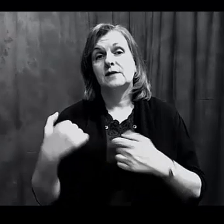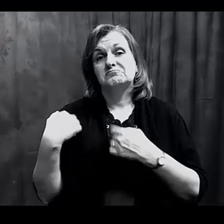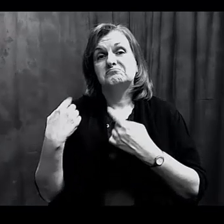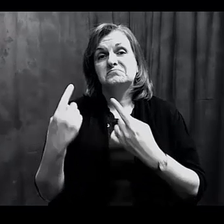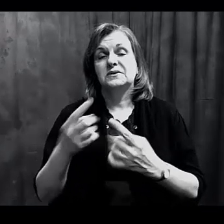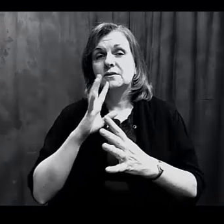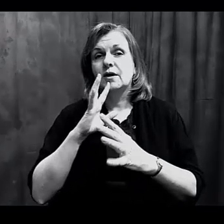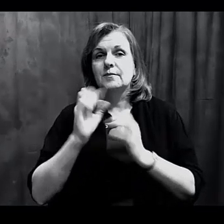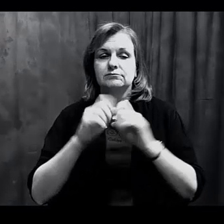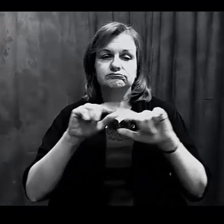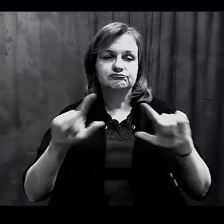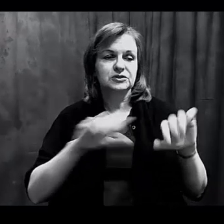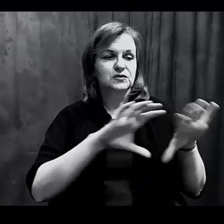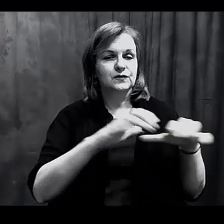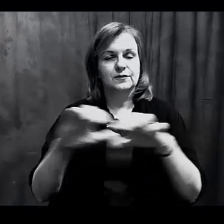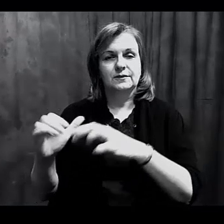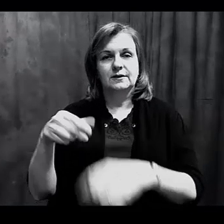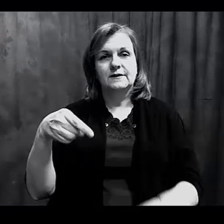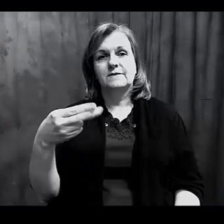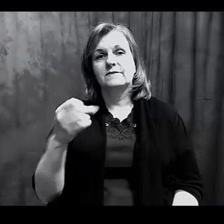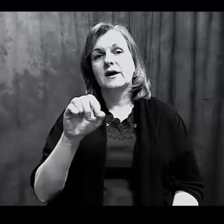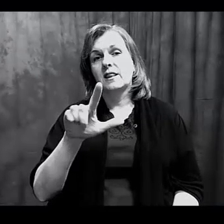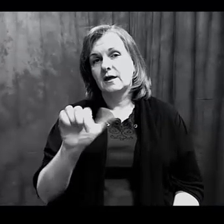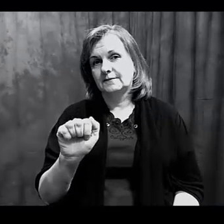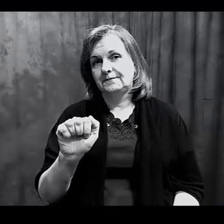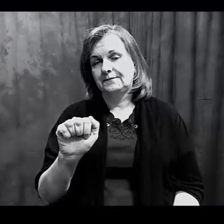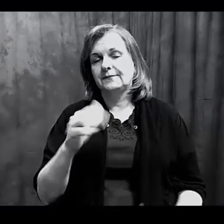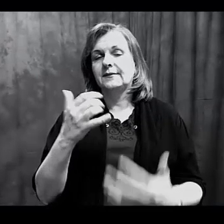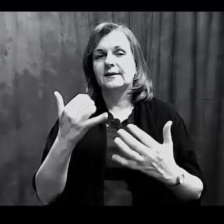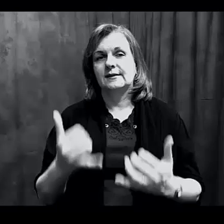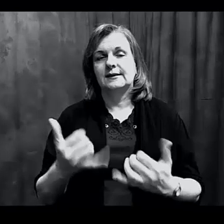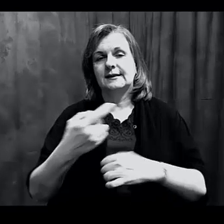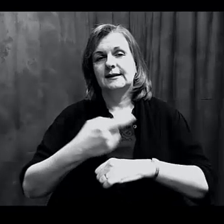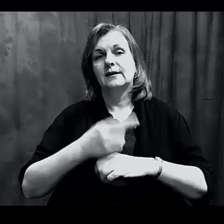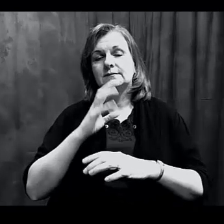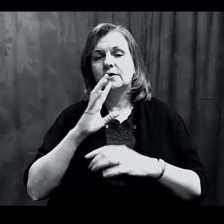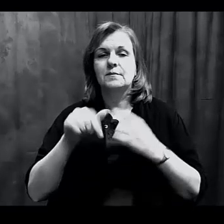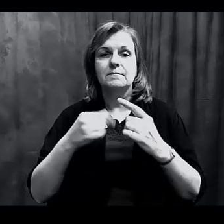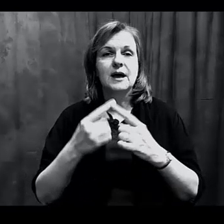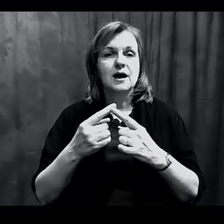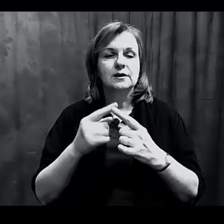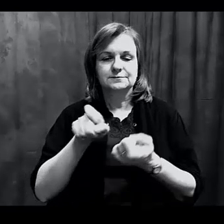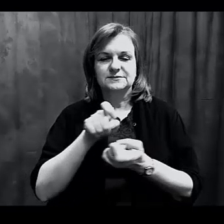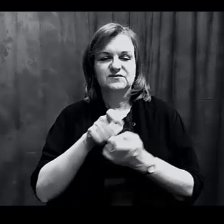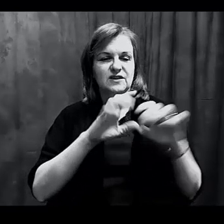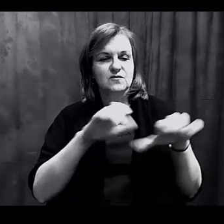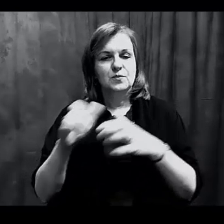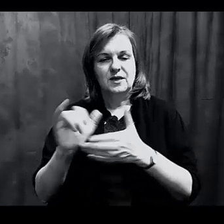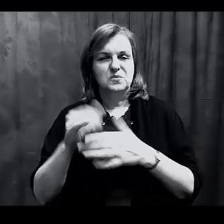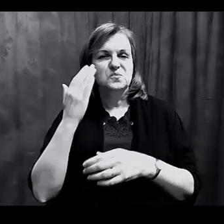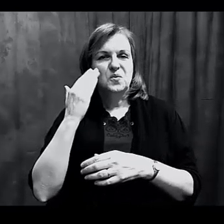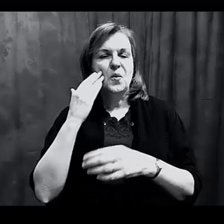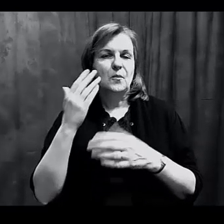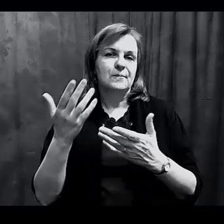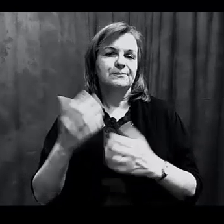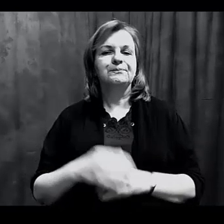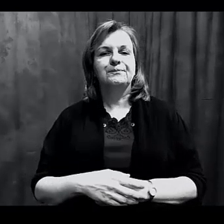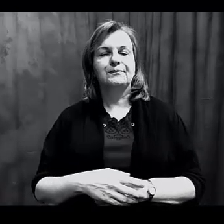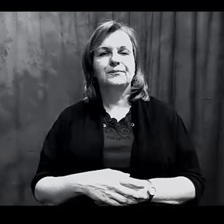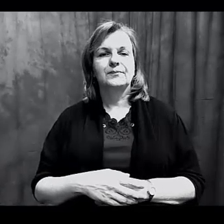At this point we've discussed a whole lot of Phyla but what I wanna start talking about now are some that you are probably more